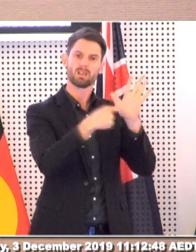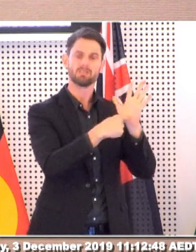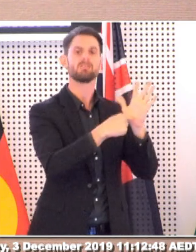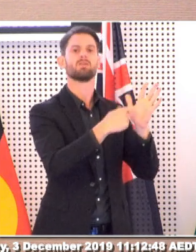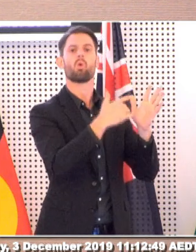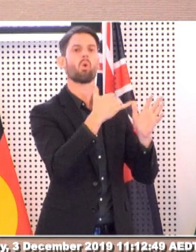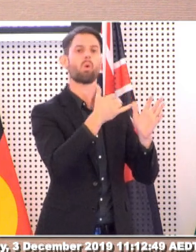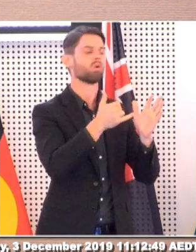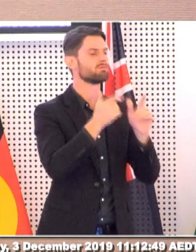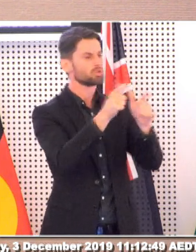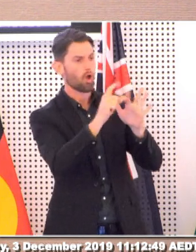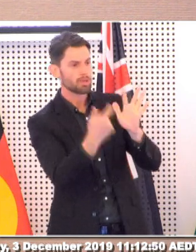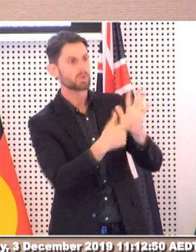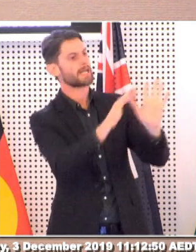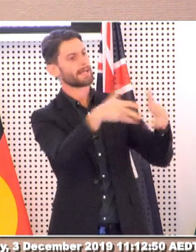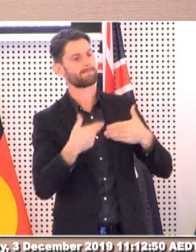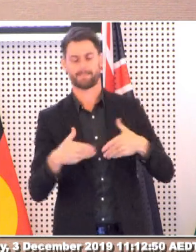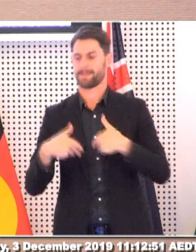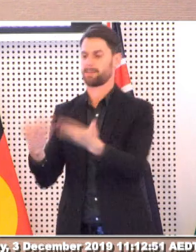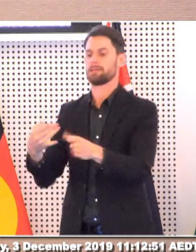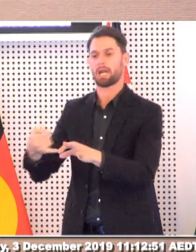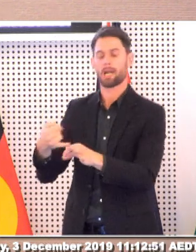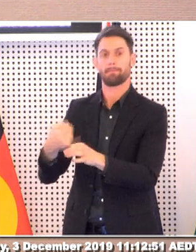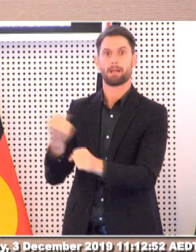that they shouldn’t necessarily be using in that context, or through other